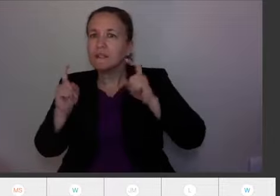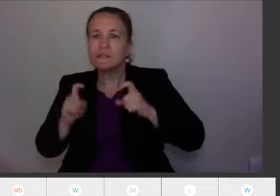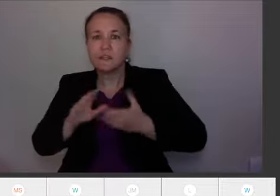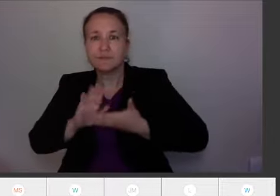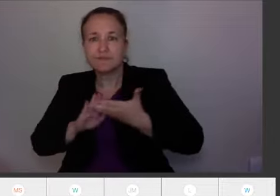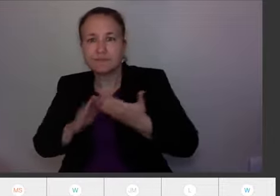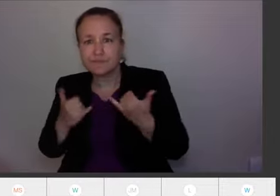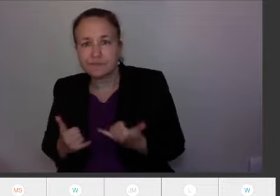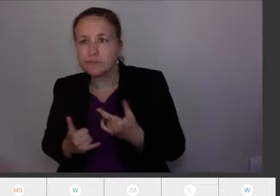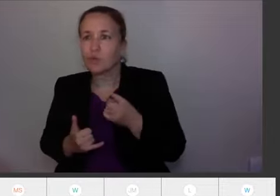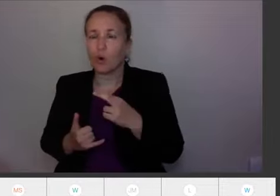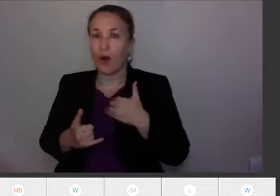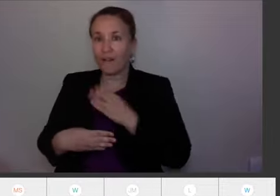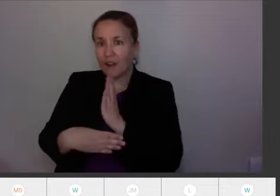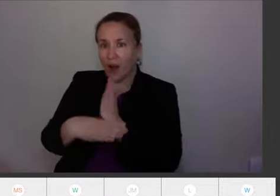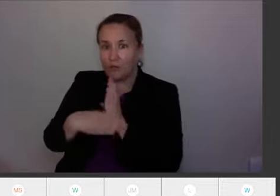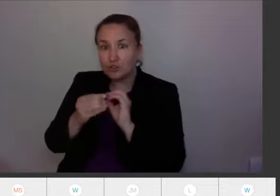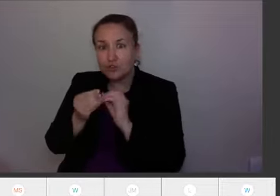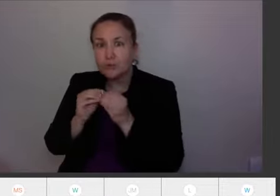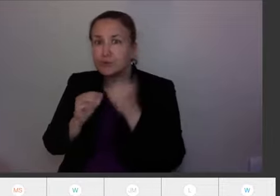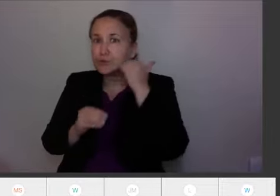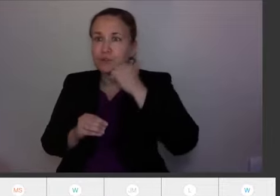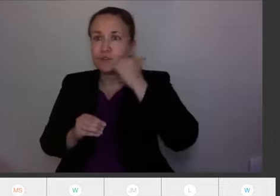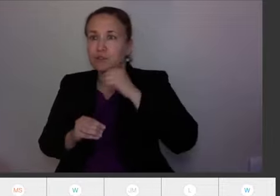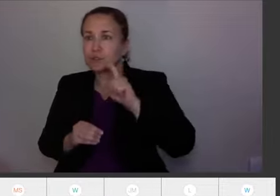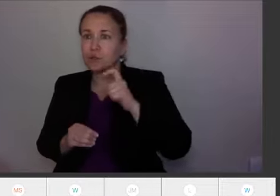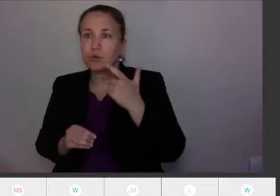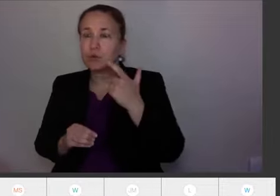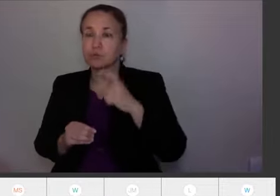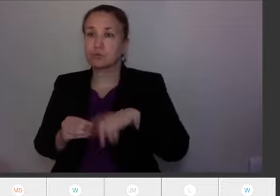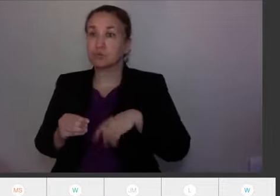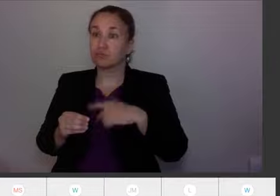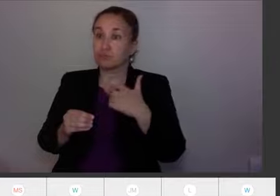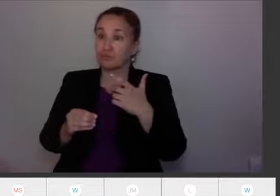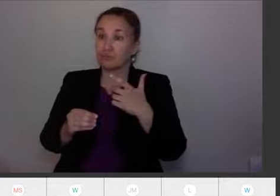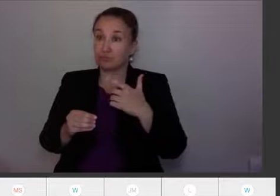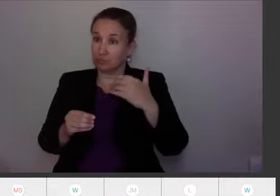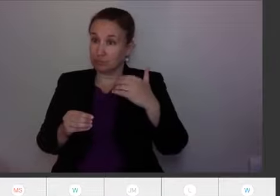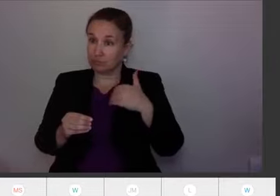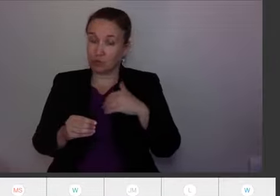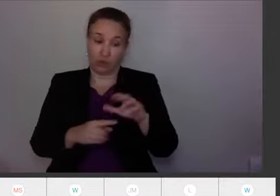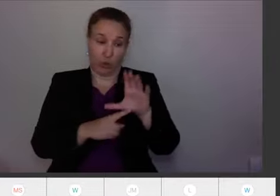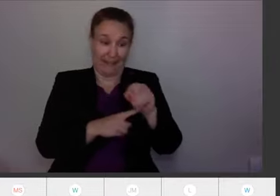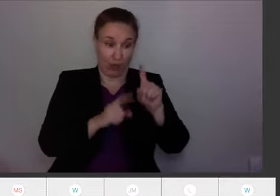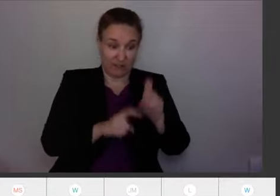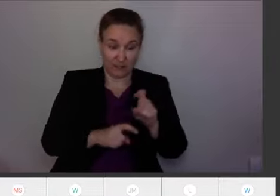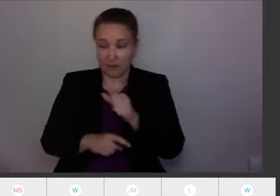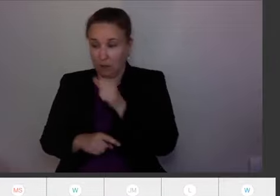there kind of an average uh daily uh and is there a breakdown between county tests and private tests when you show us those numbers are those